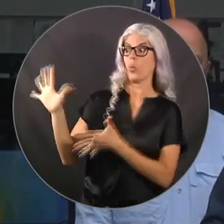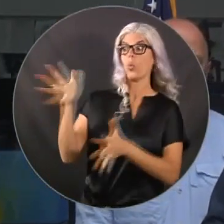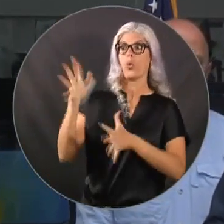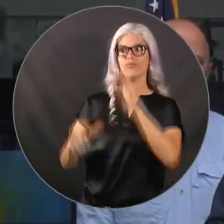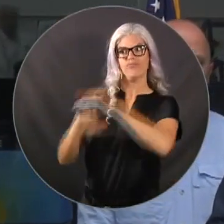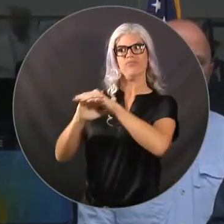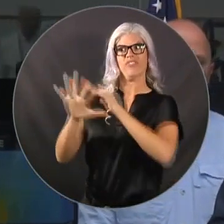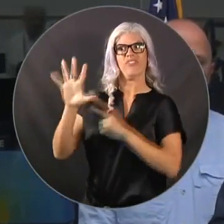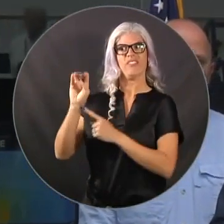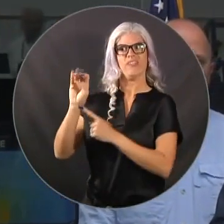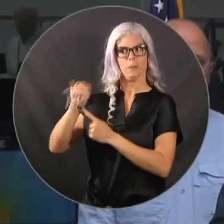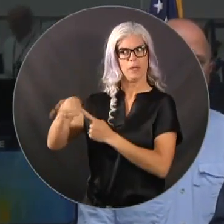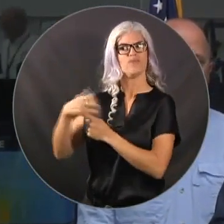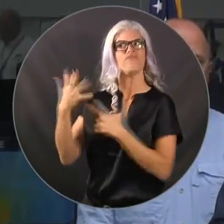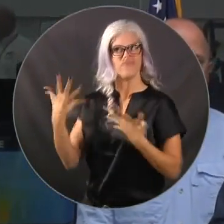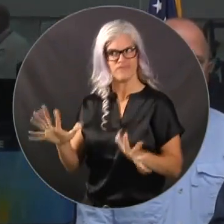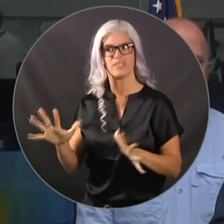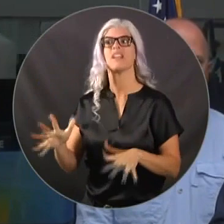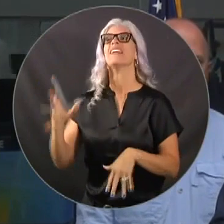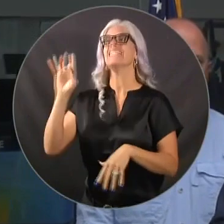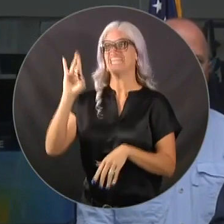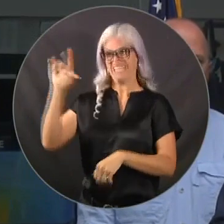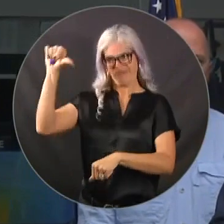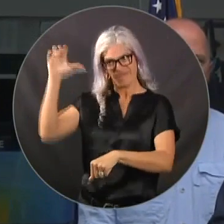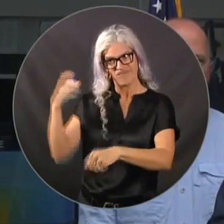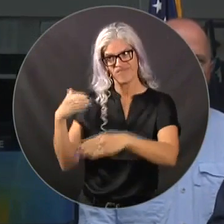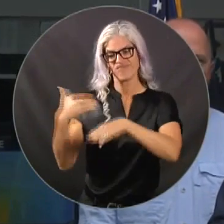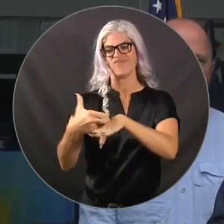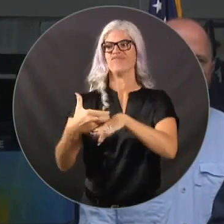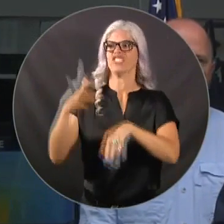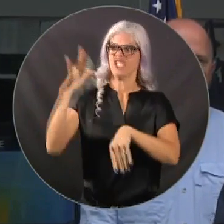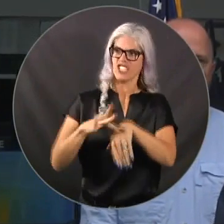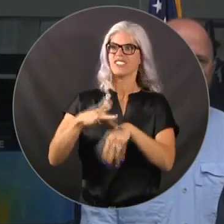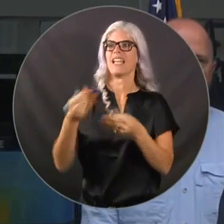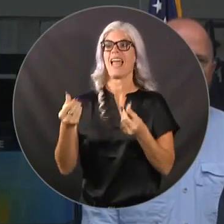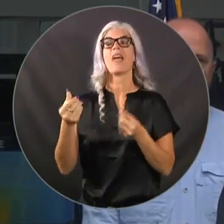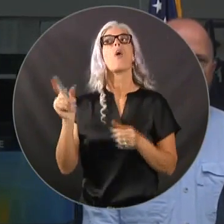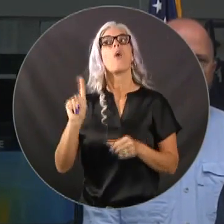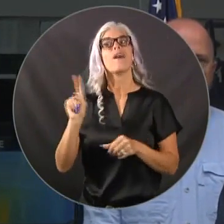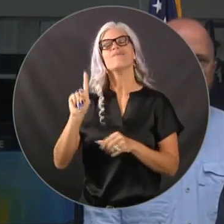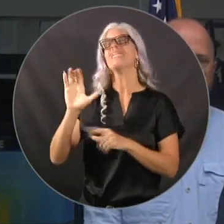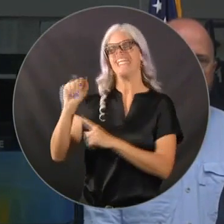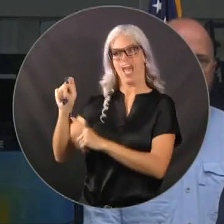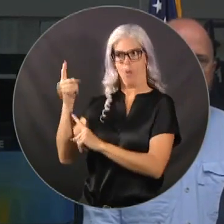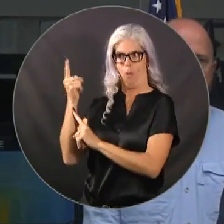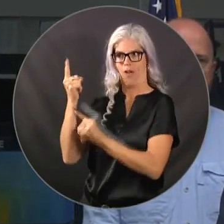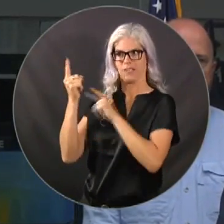made landfall overnight a just south of vero beach